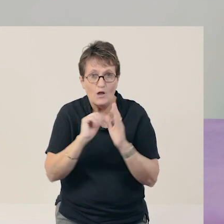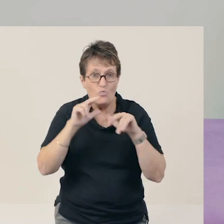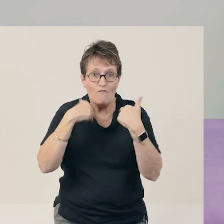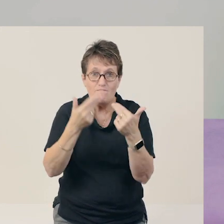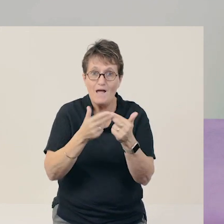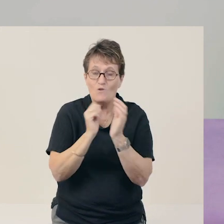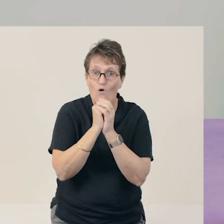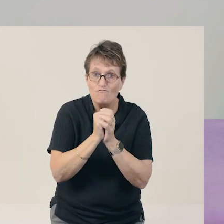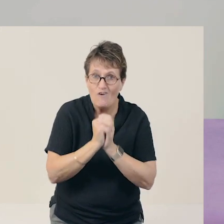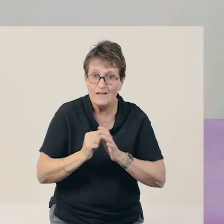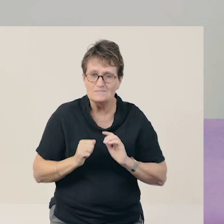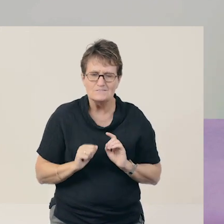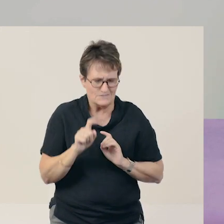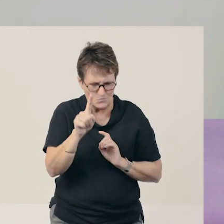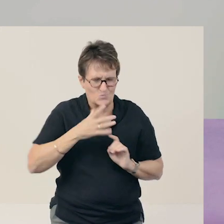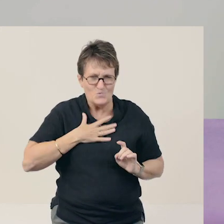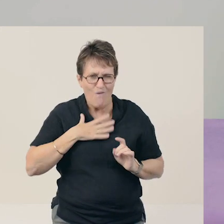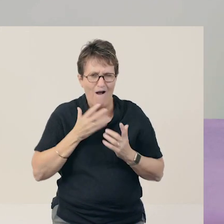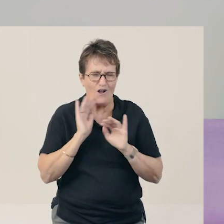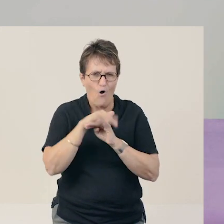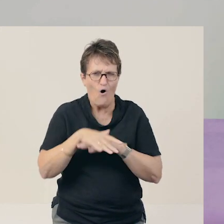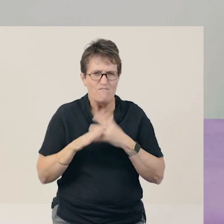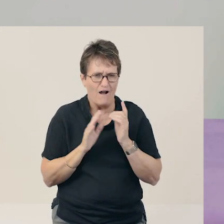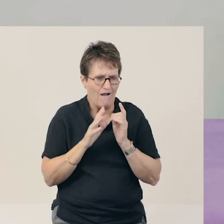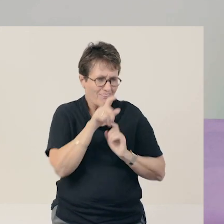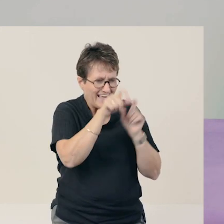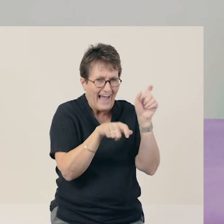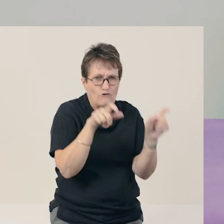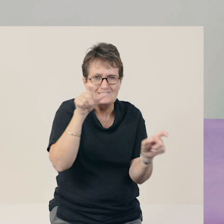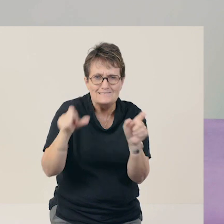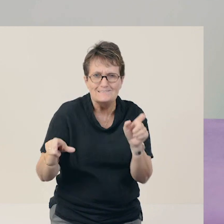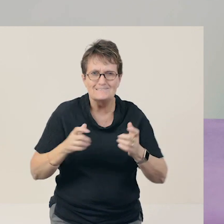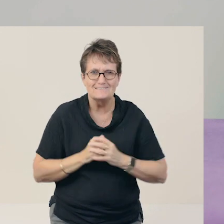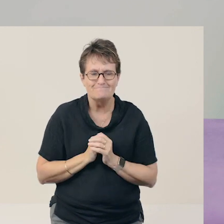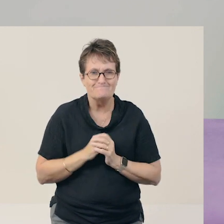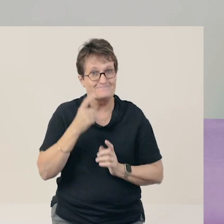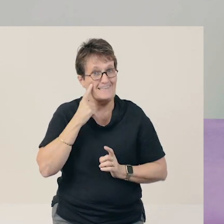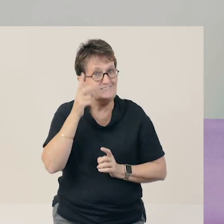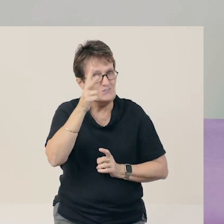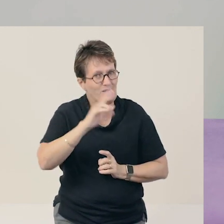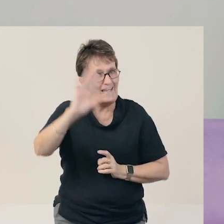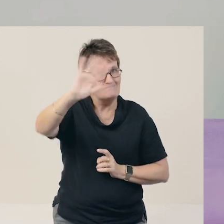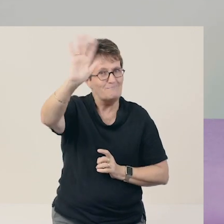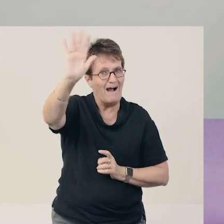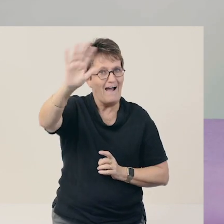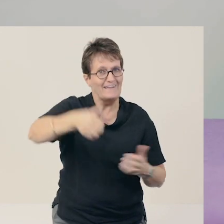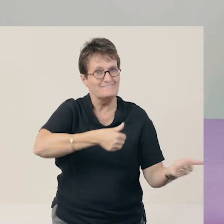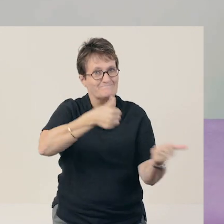and let them know what you like about the plot or the characters. See you next time, guys. Bye!